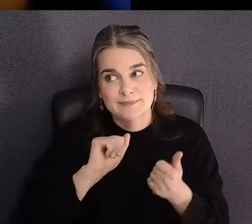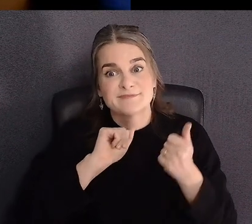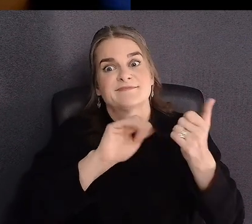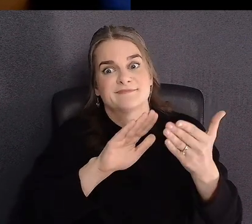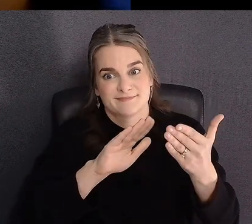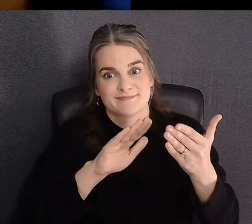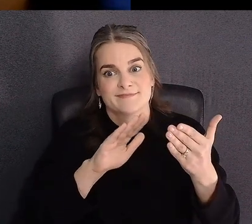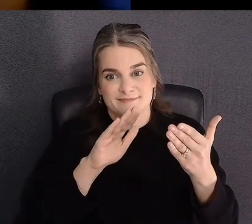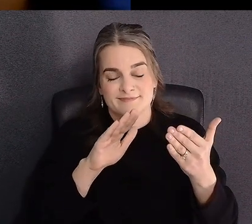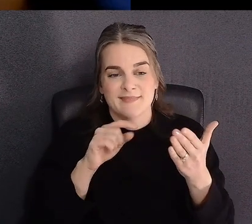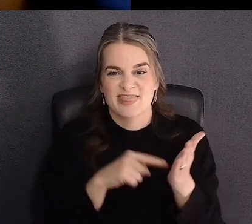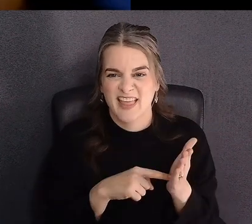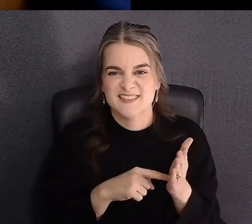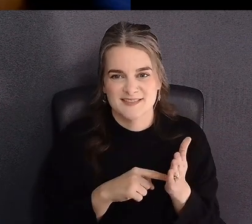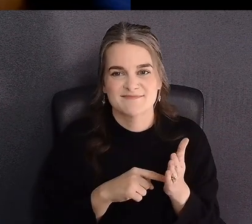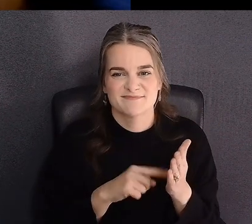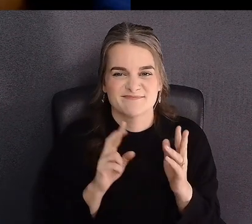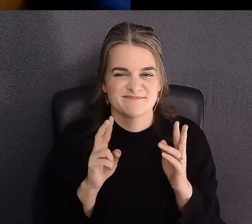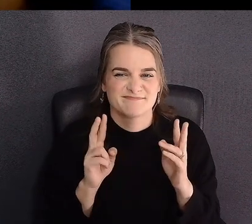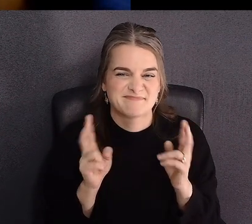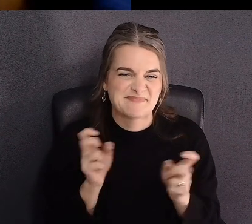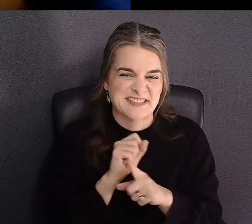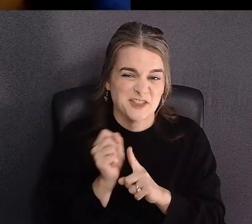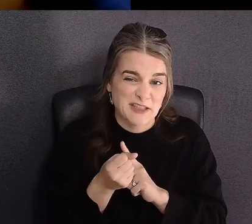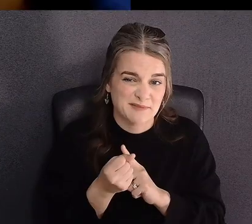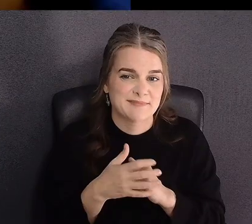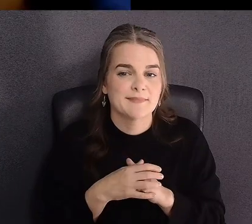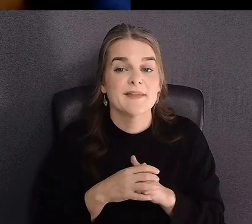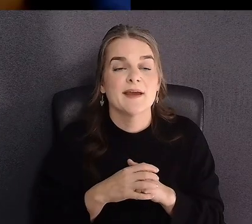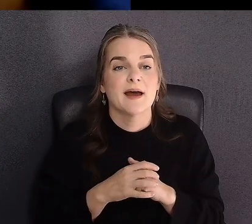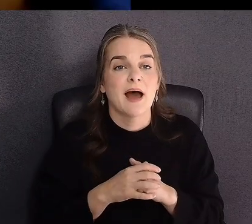but after working with a patient once, I'm like,